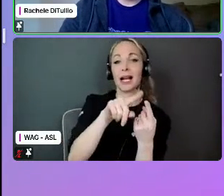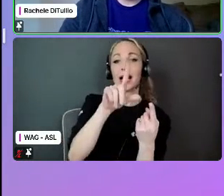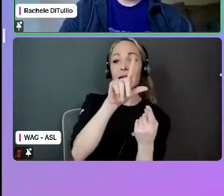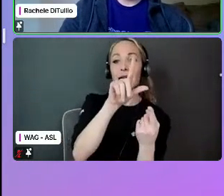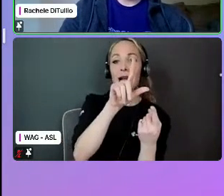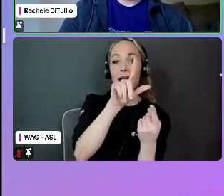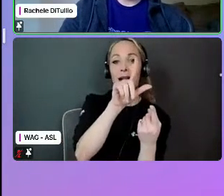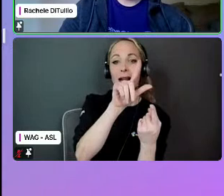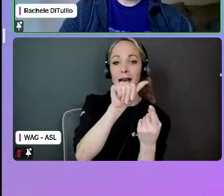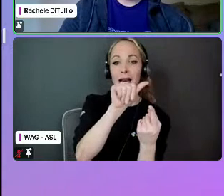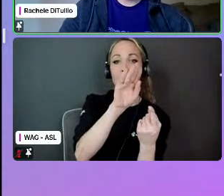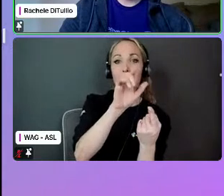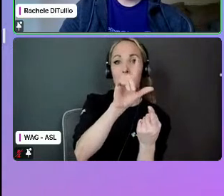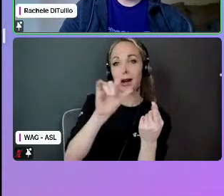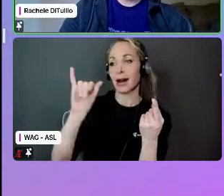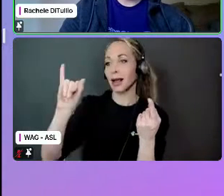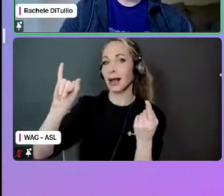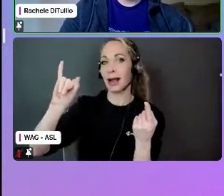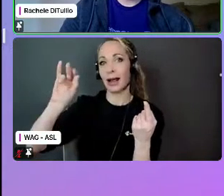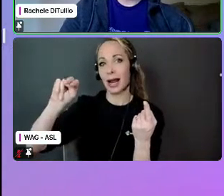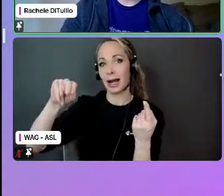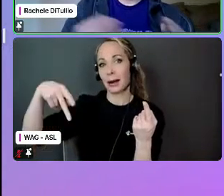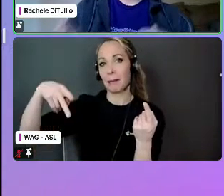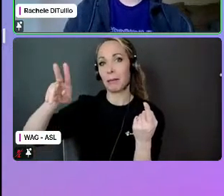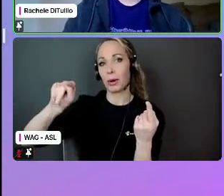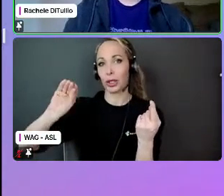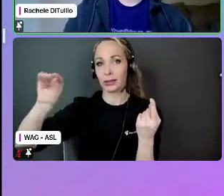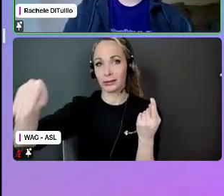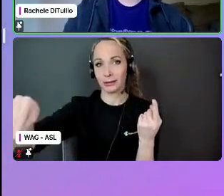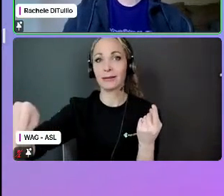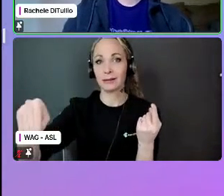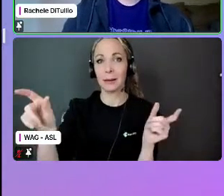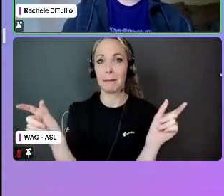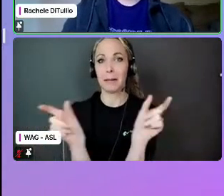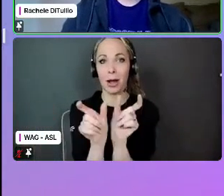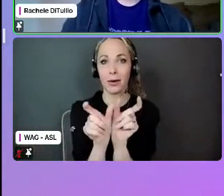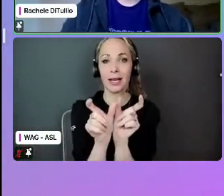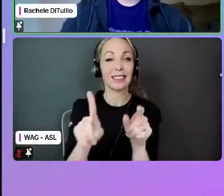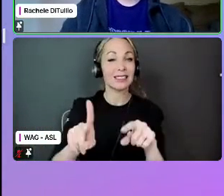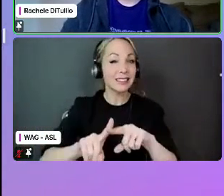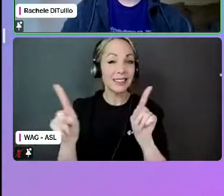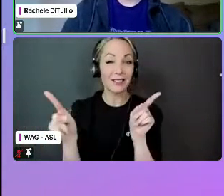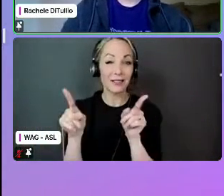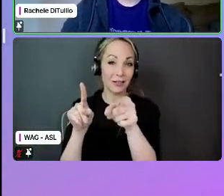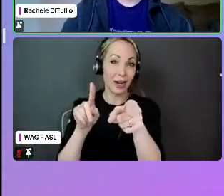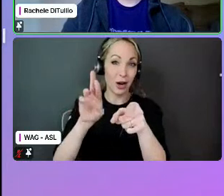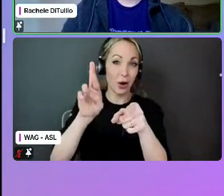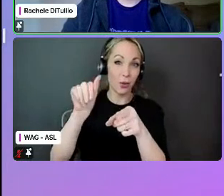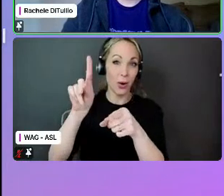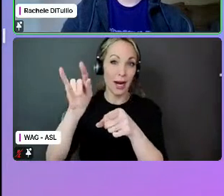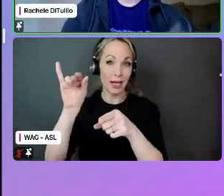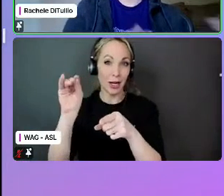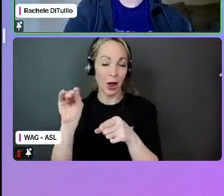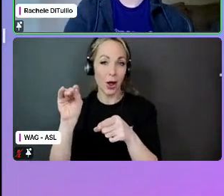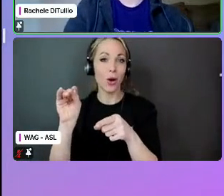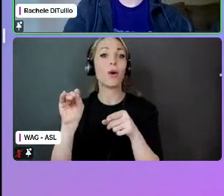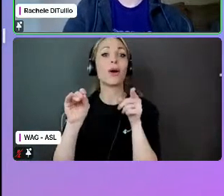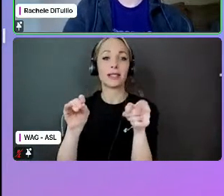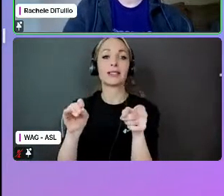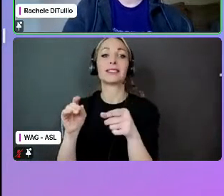those up. So again, we have our label and input pairing. What's different with radio buttons and checkboxes is that